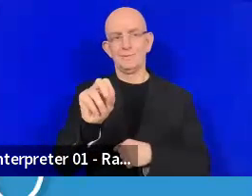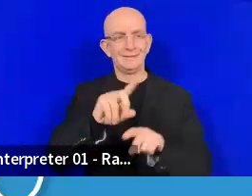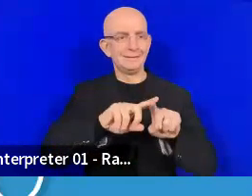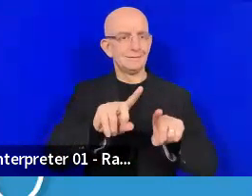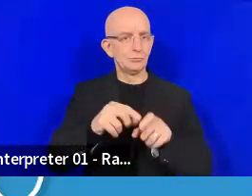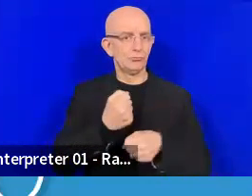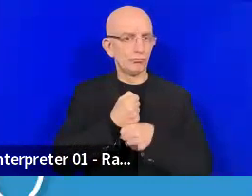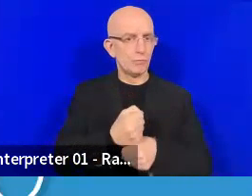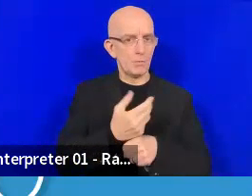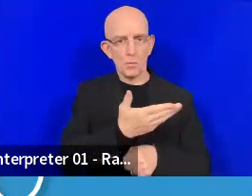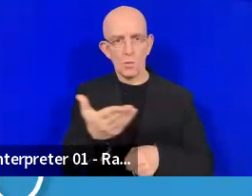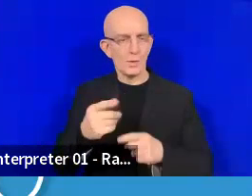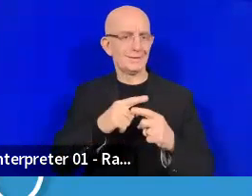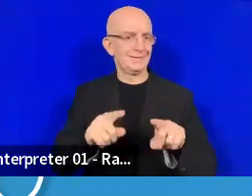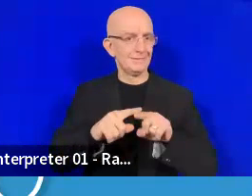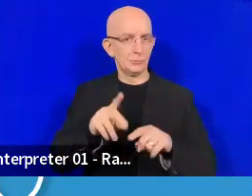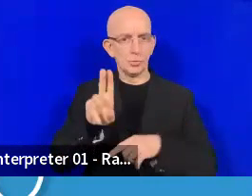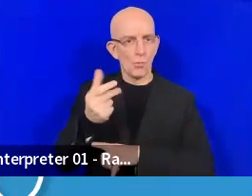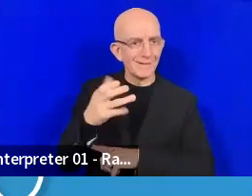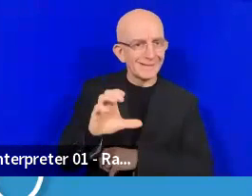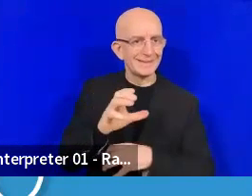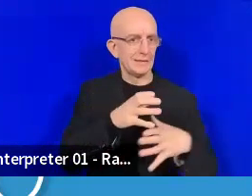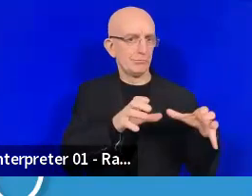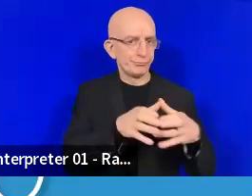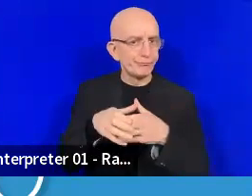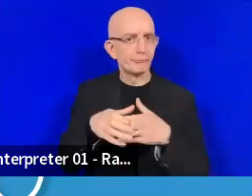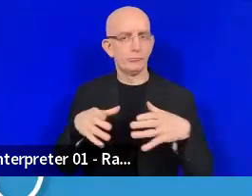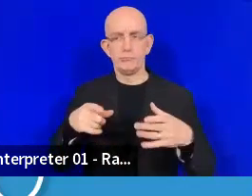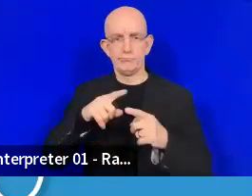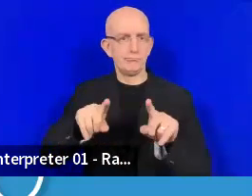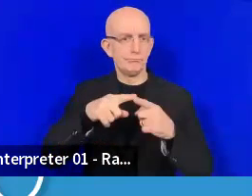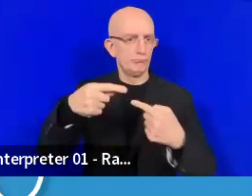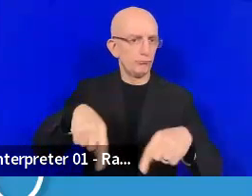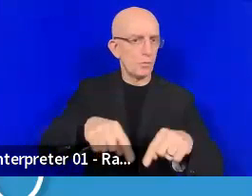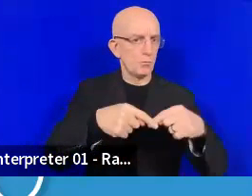Its inclusive composition mirrors the stakeholders listed in the modality's resolution for the